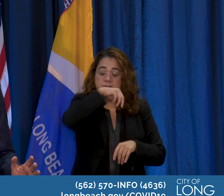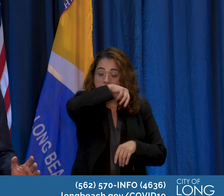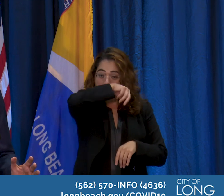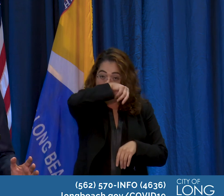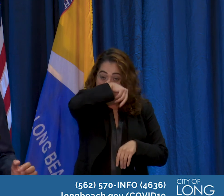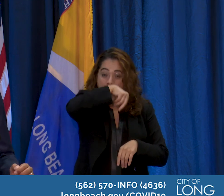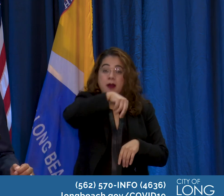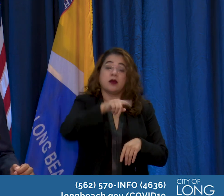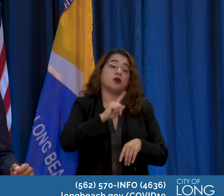teams.